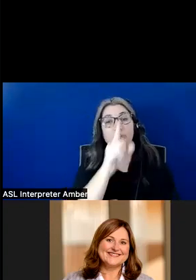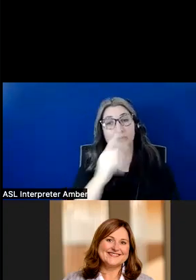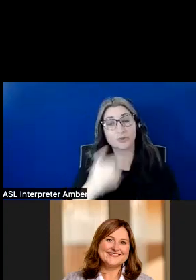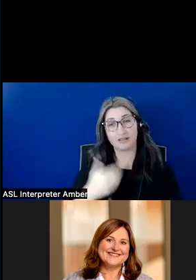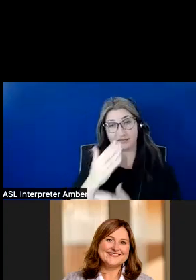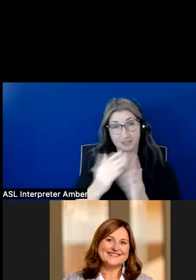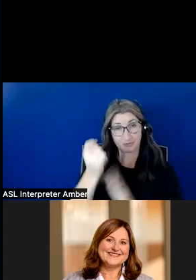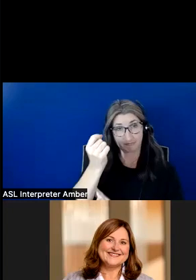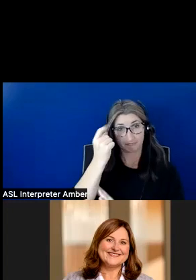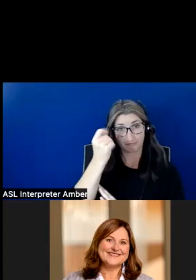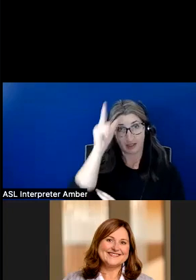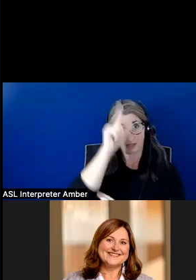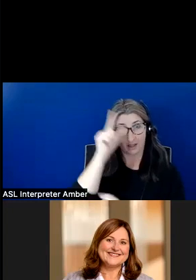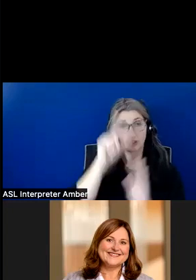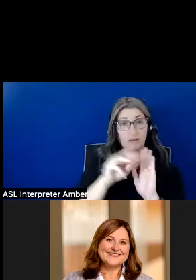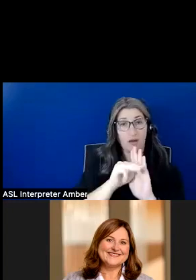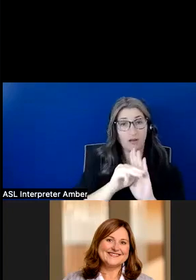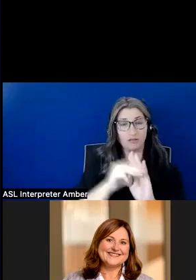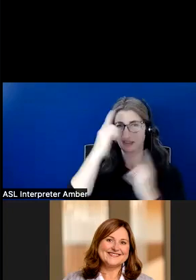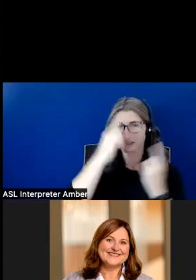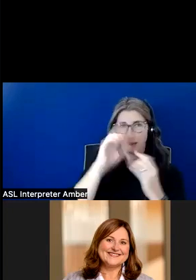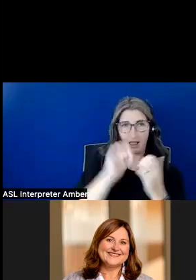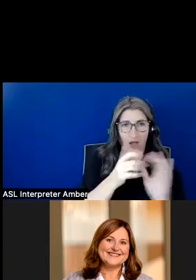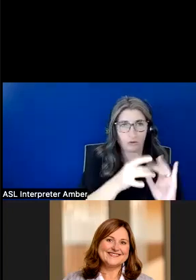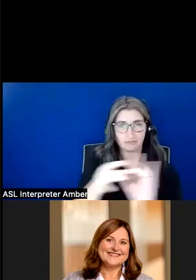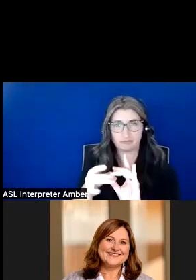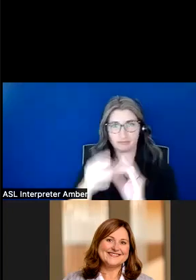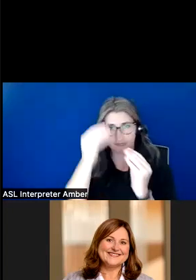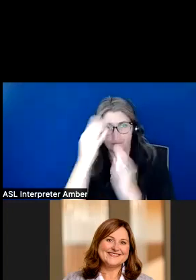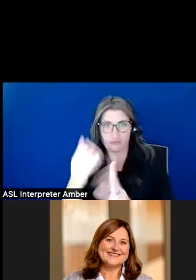of logic models and then thinking about how you could connect your data to it.